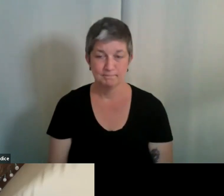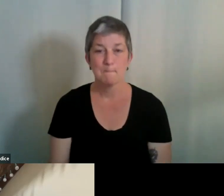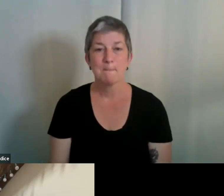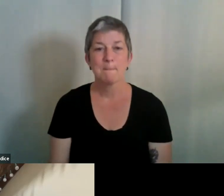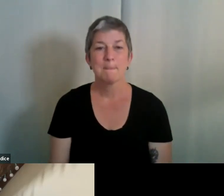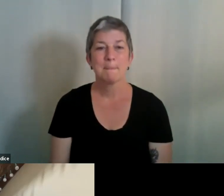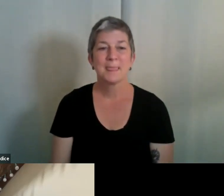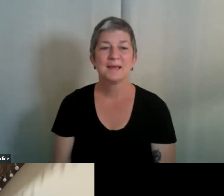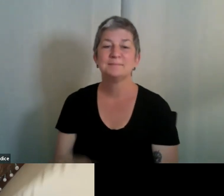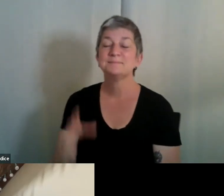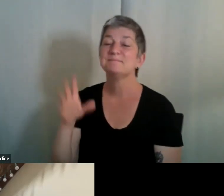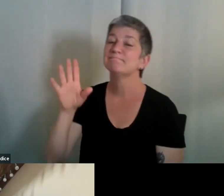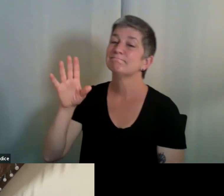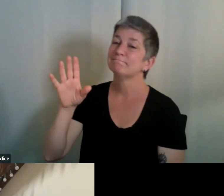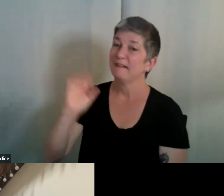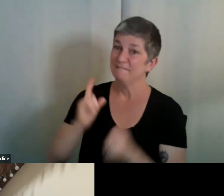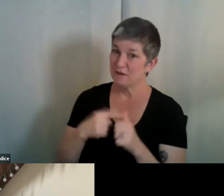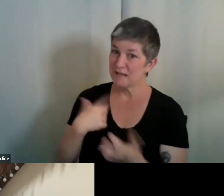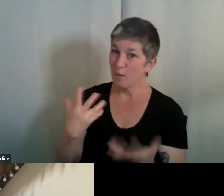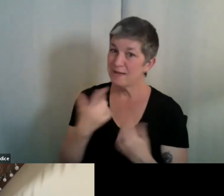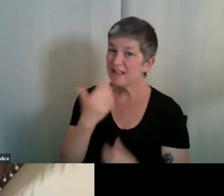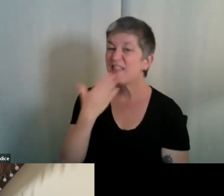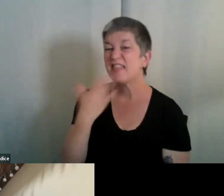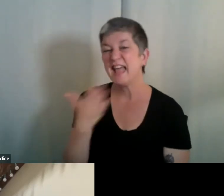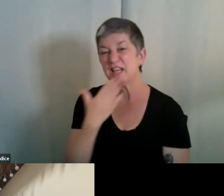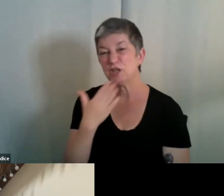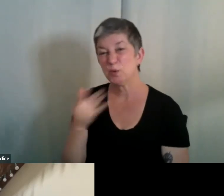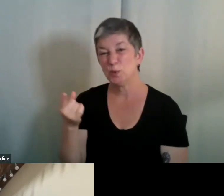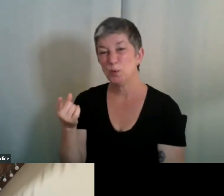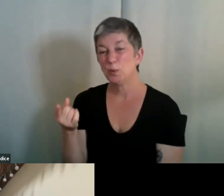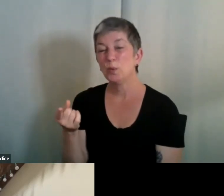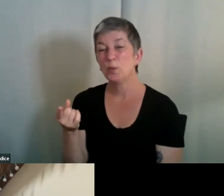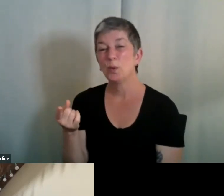Sudan, I first I want to say thank you, and I'm proud of you